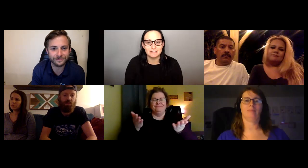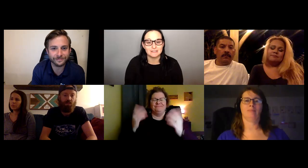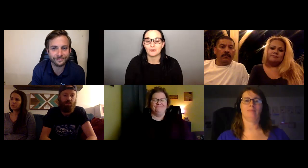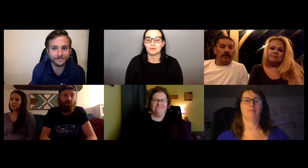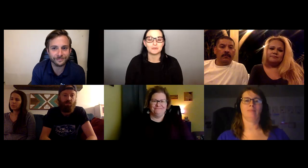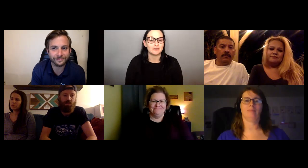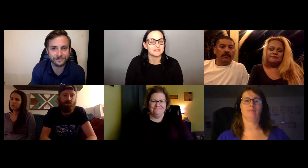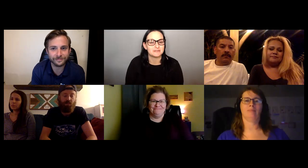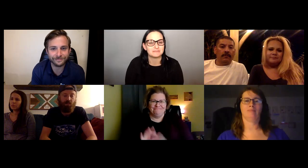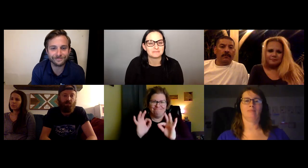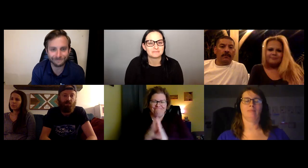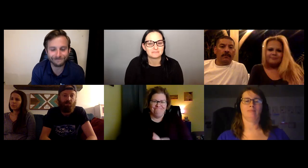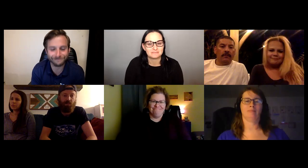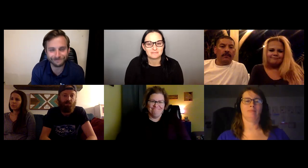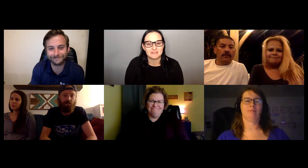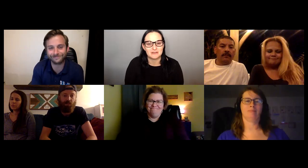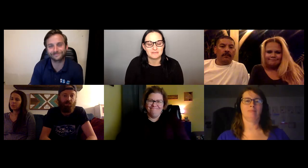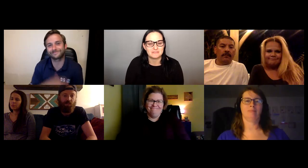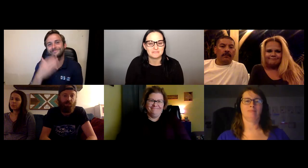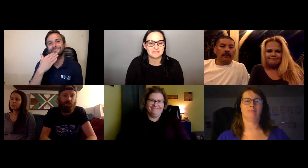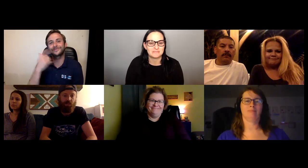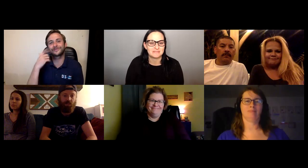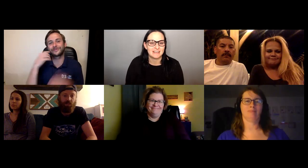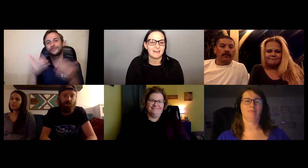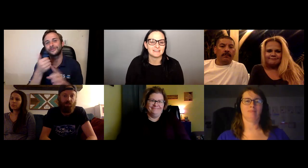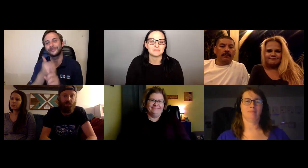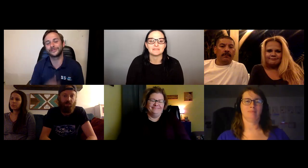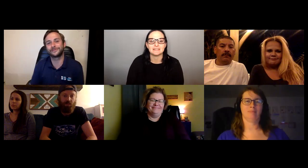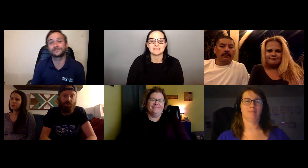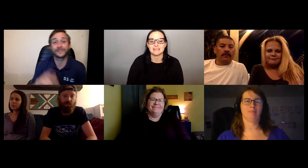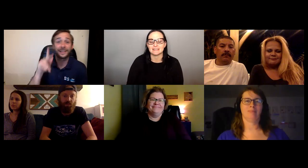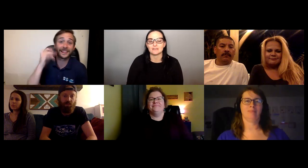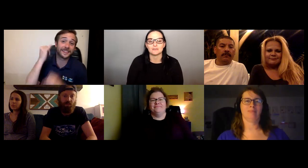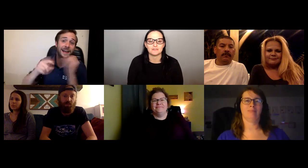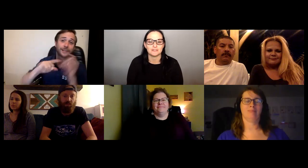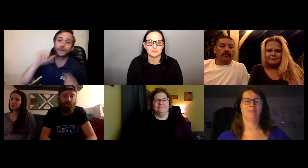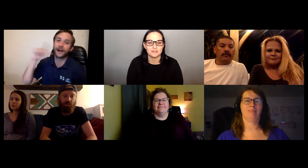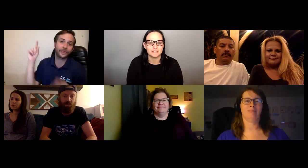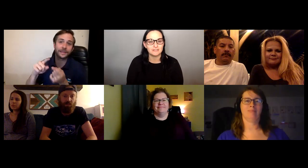it's a whole new world so awesome nick is saying thank you so